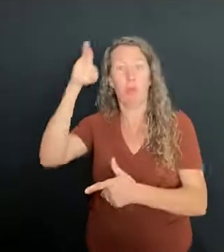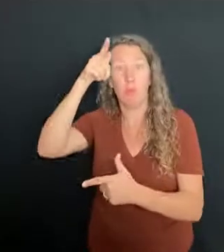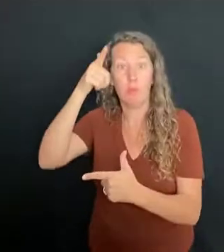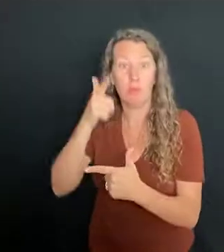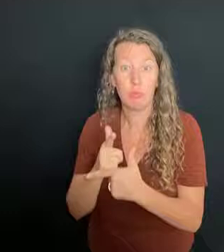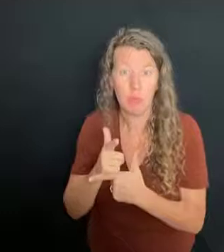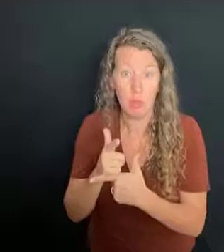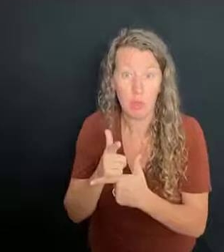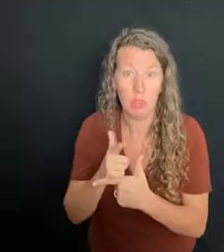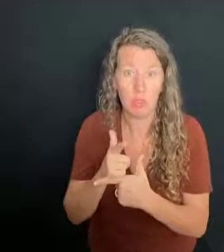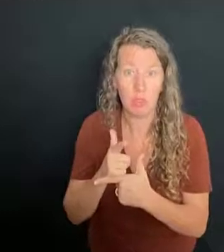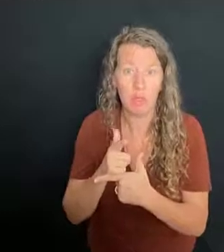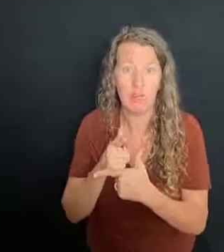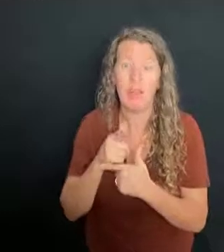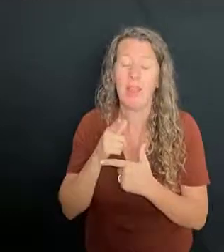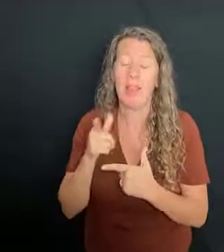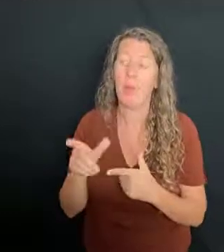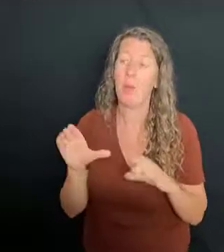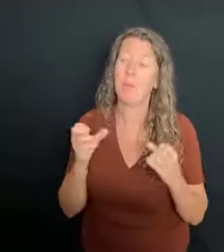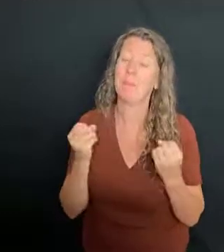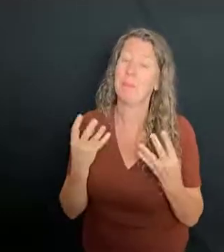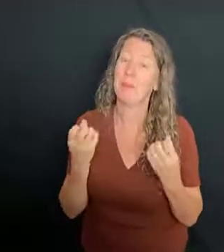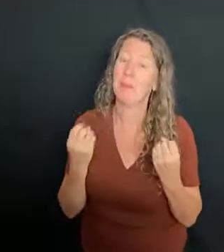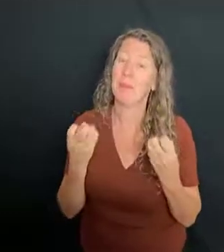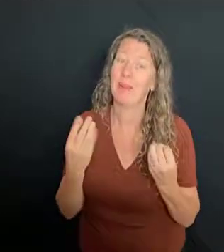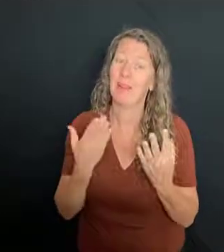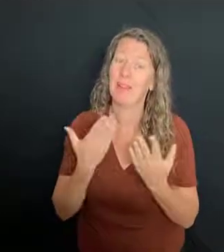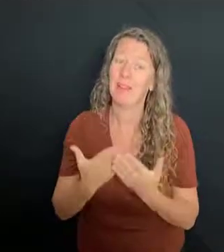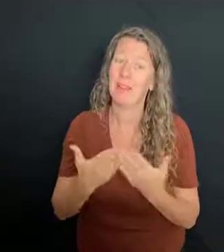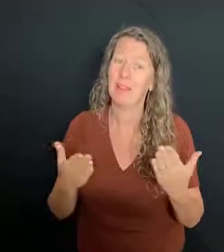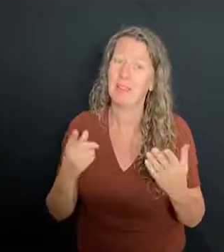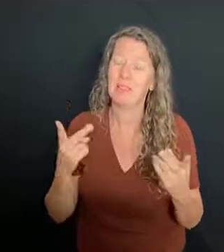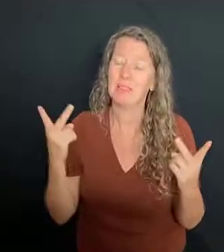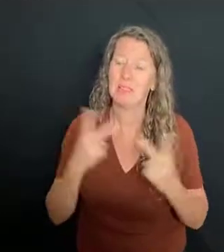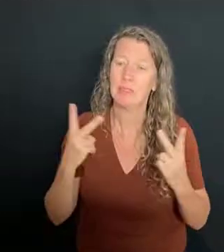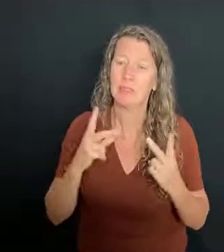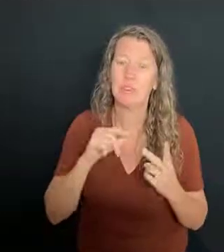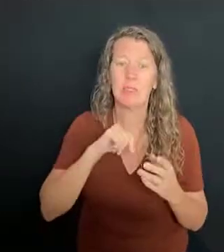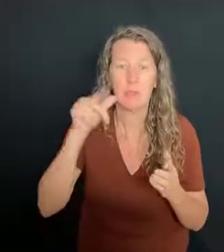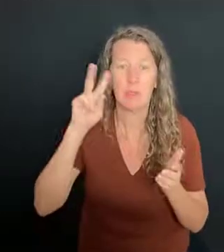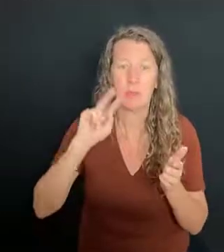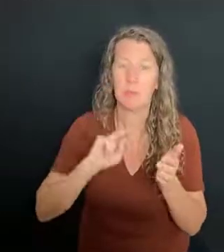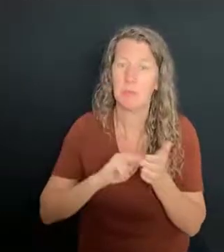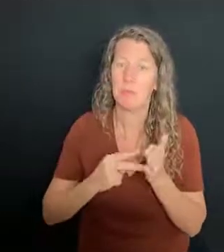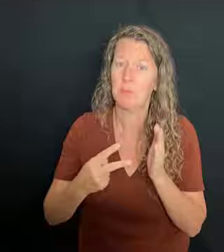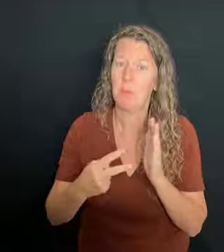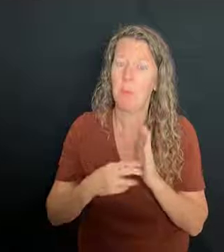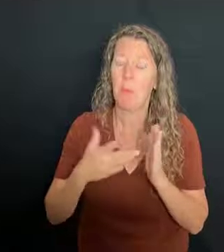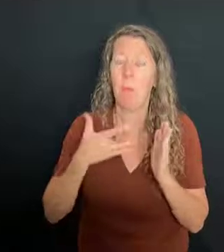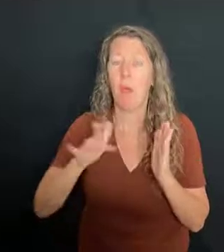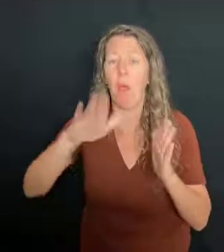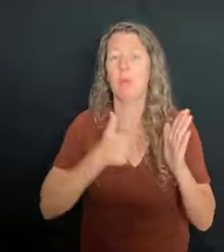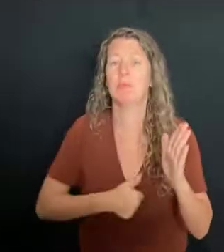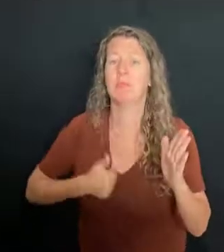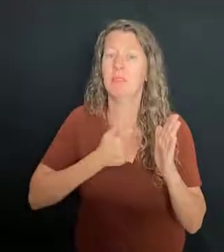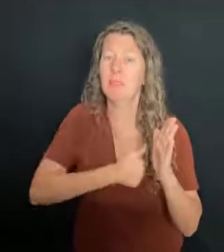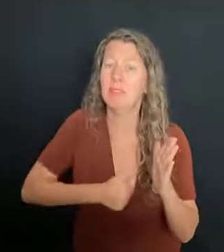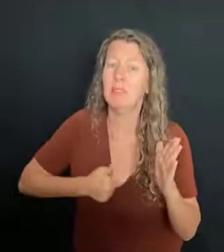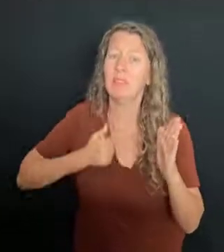[Esther Geiger] She would do a lot of things that she didn't mean to do. And she would always try her best to apologize.